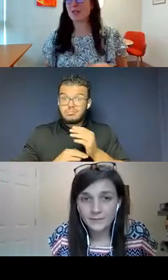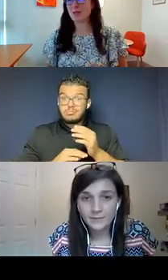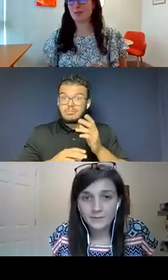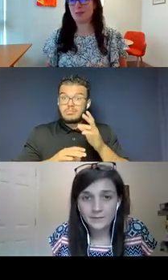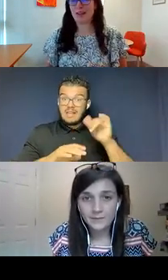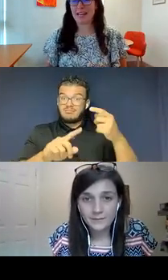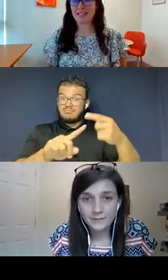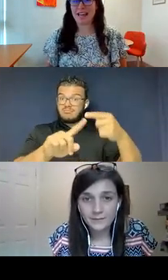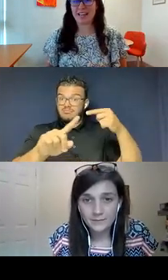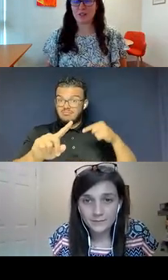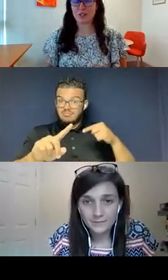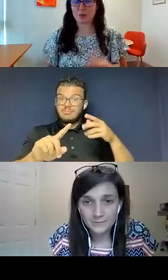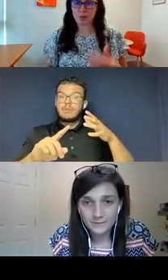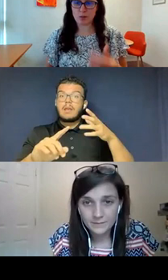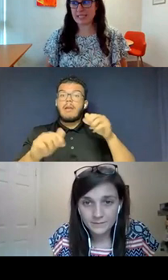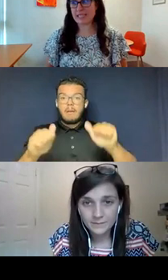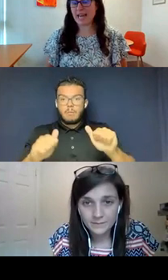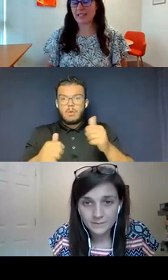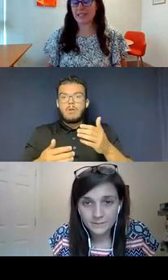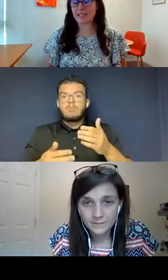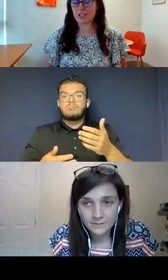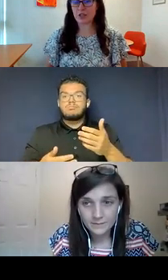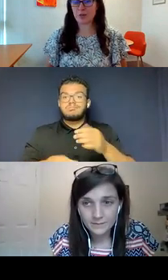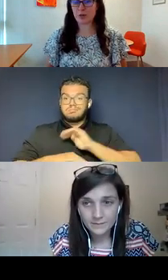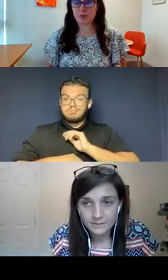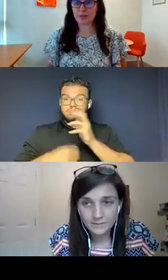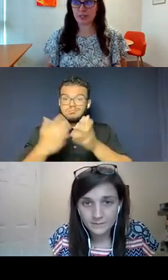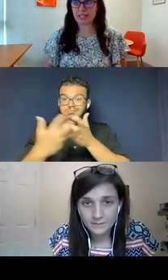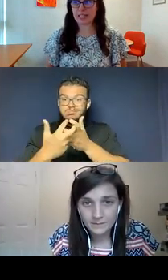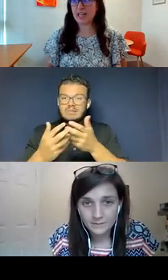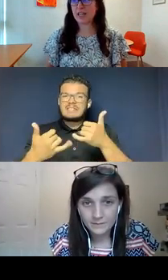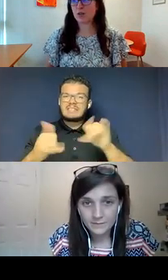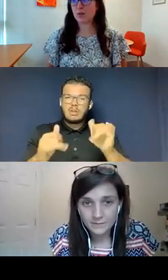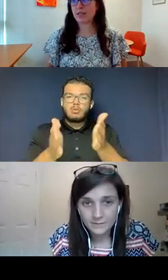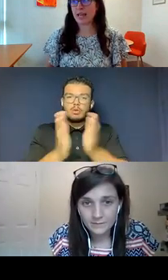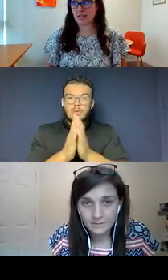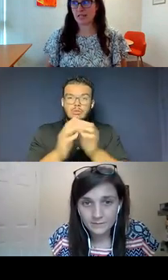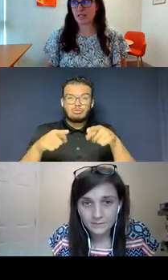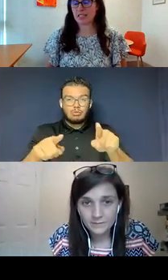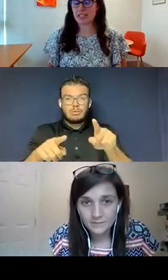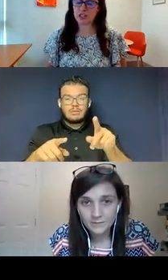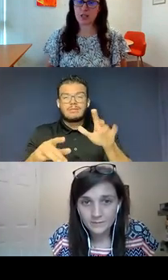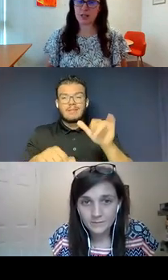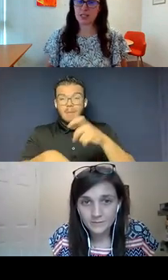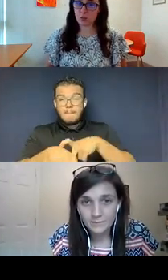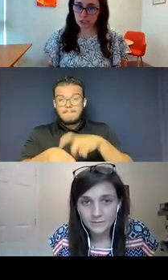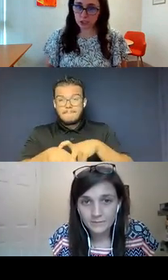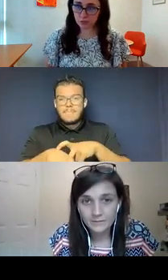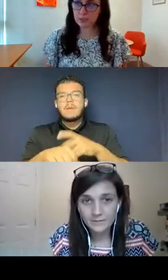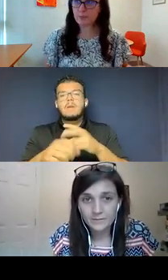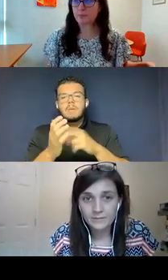you were able to provide that and they're still requesting that in this current reporting period, you would then consider them as fully served.